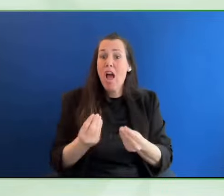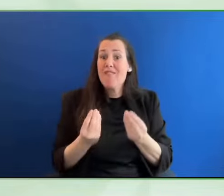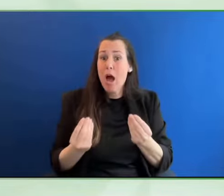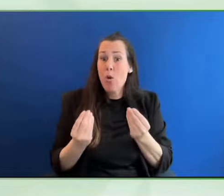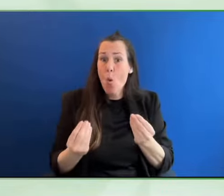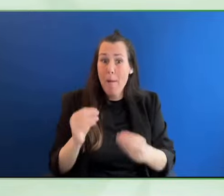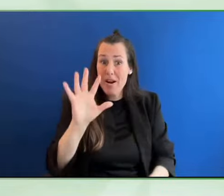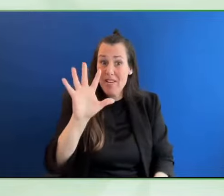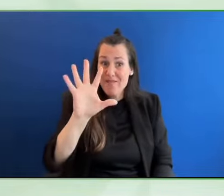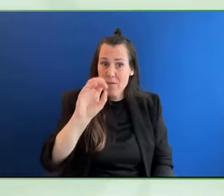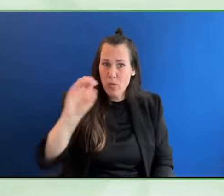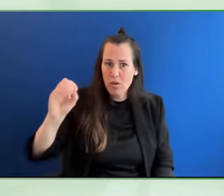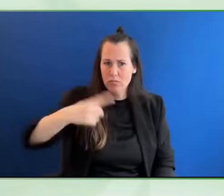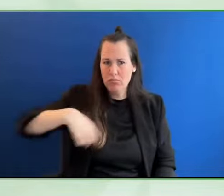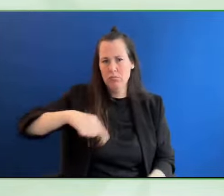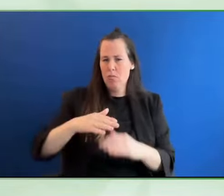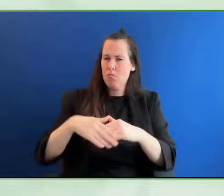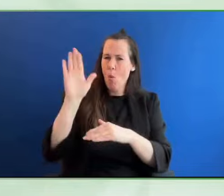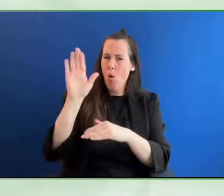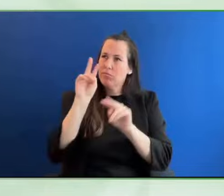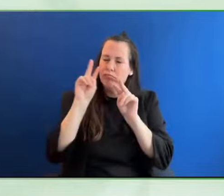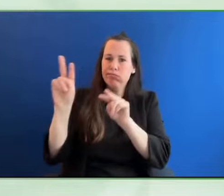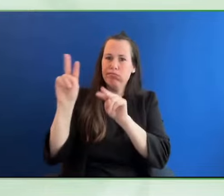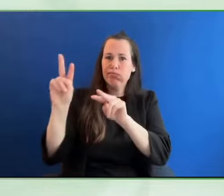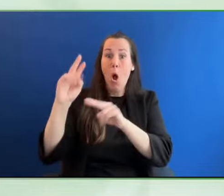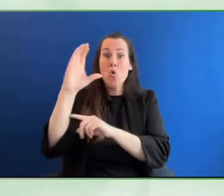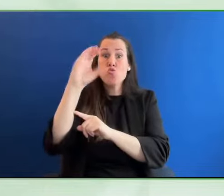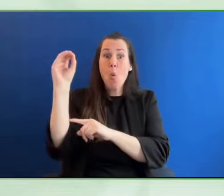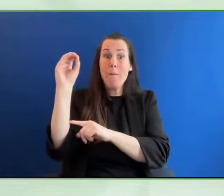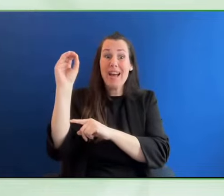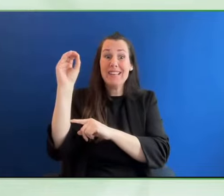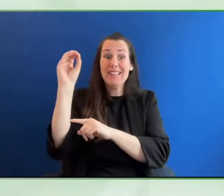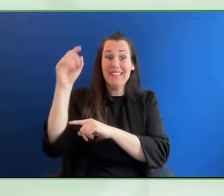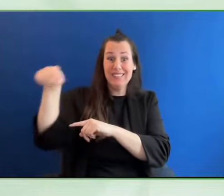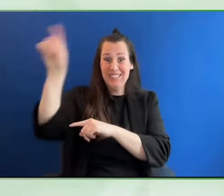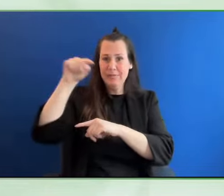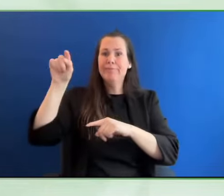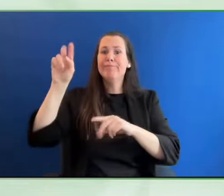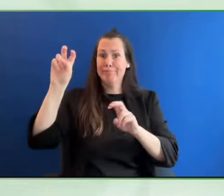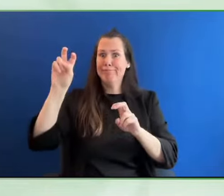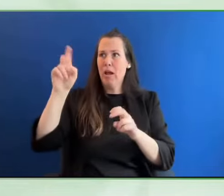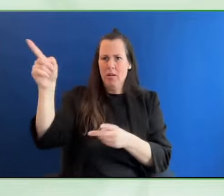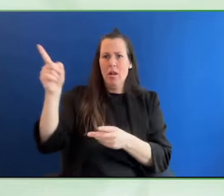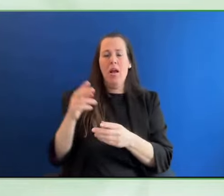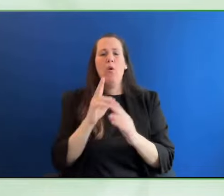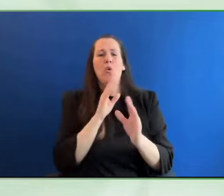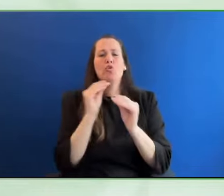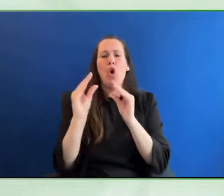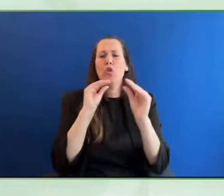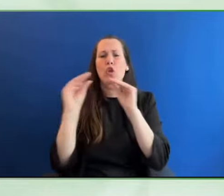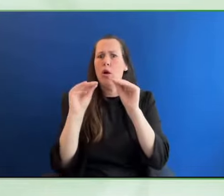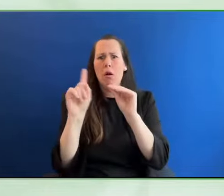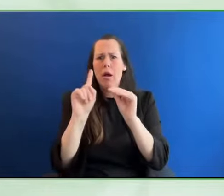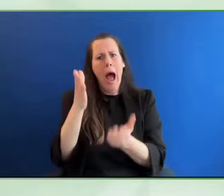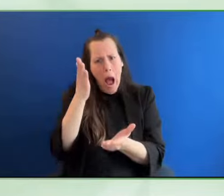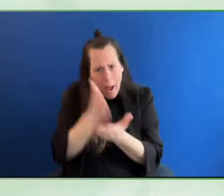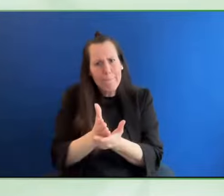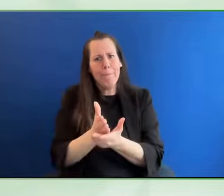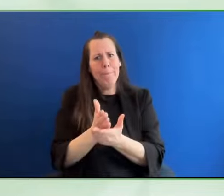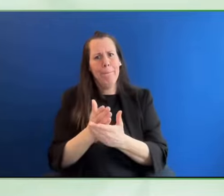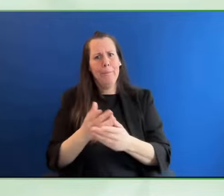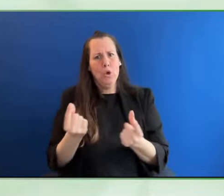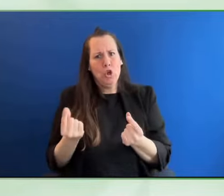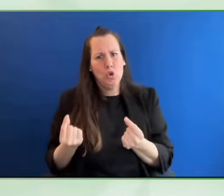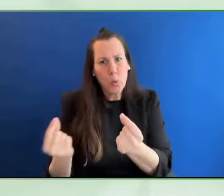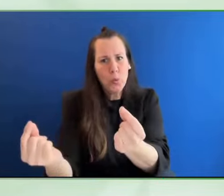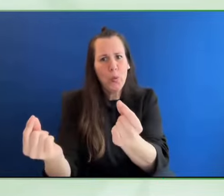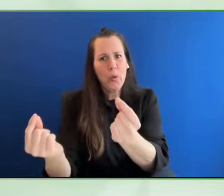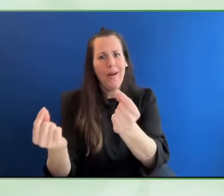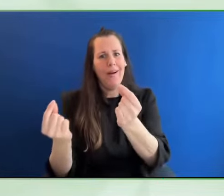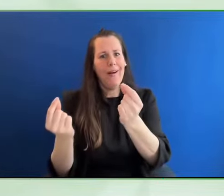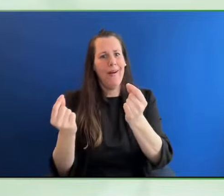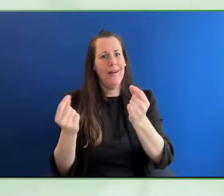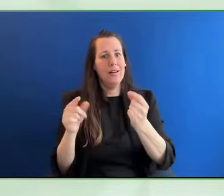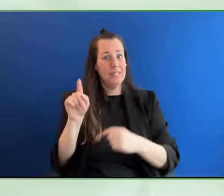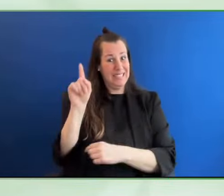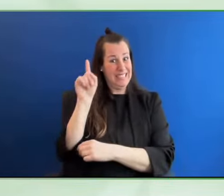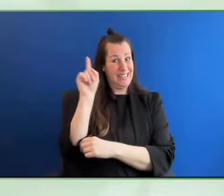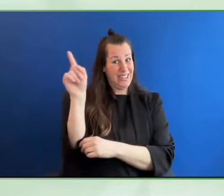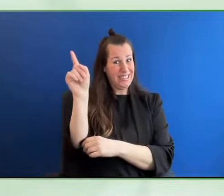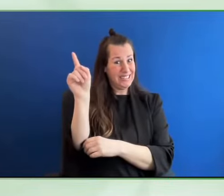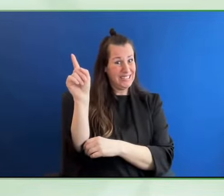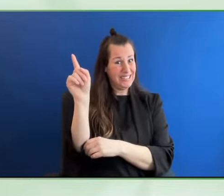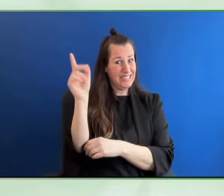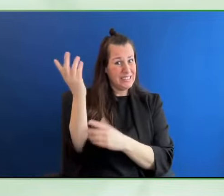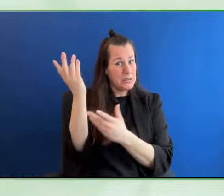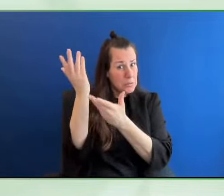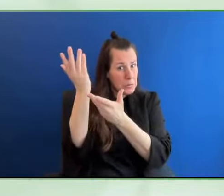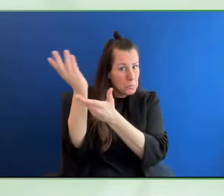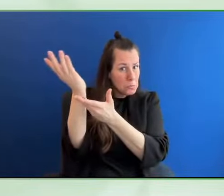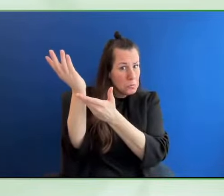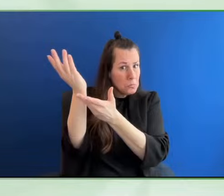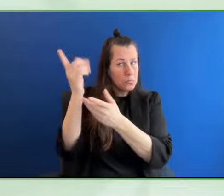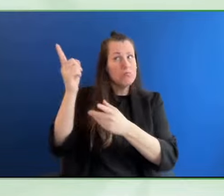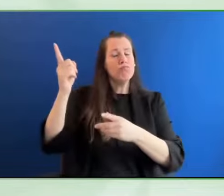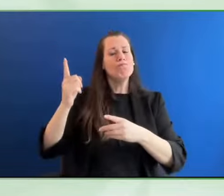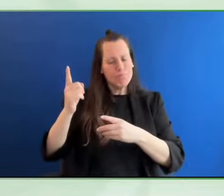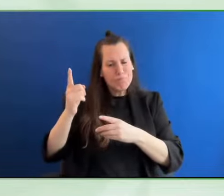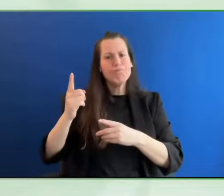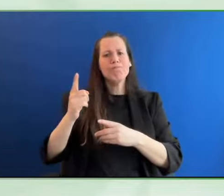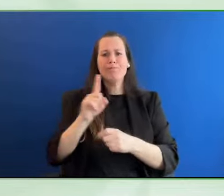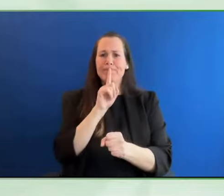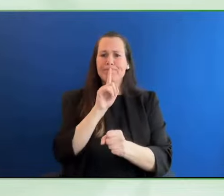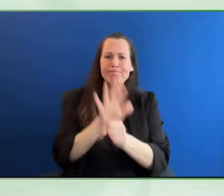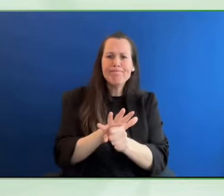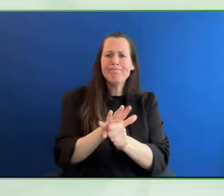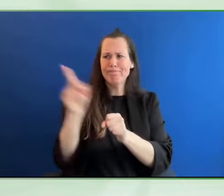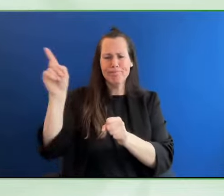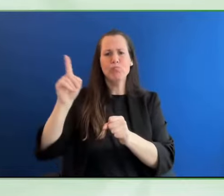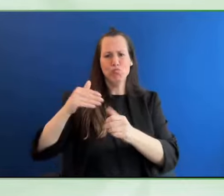It is about the multiple levels.